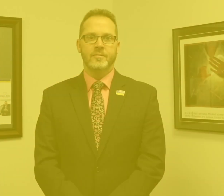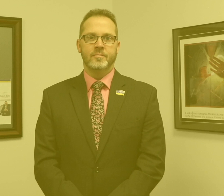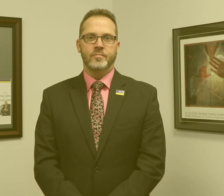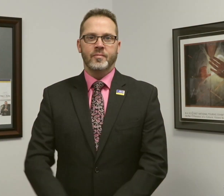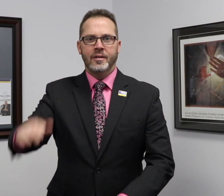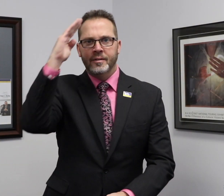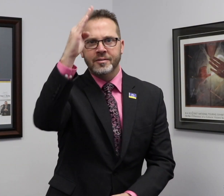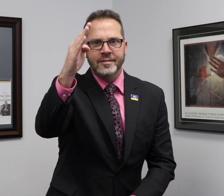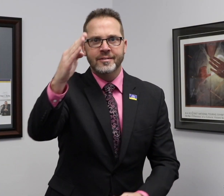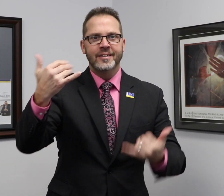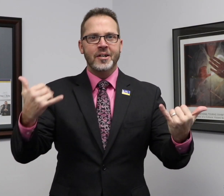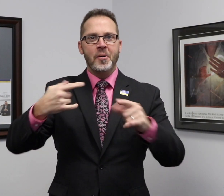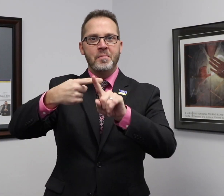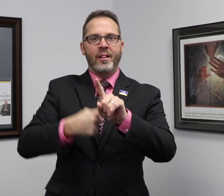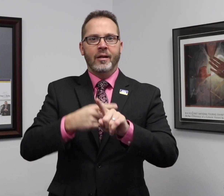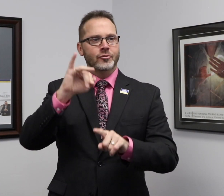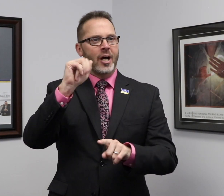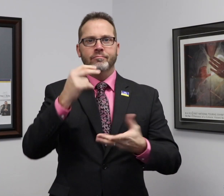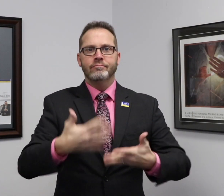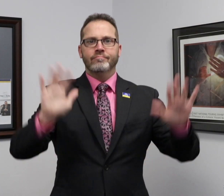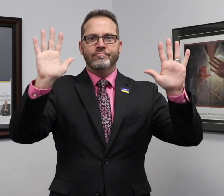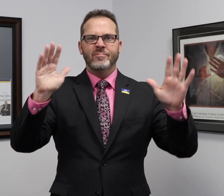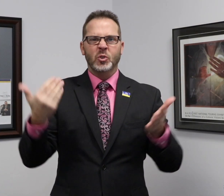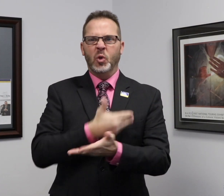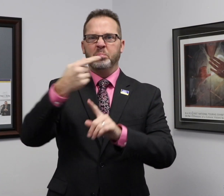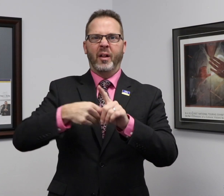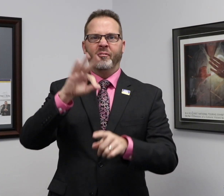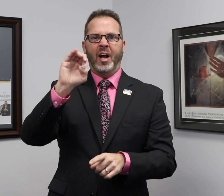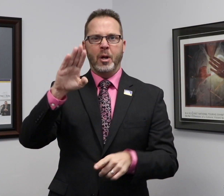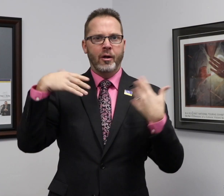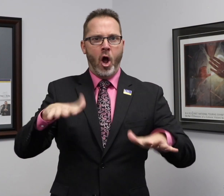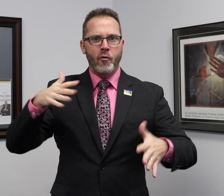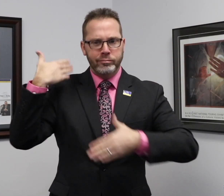Hello everyone. I'm here with your monthly update for February. It is hard to